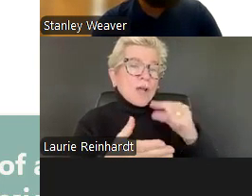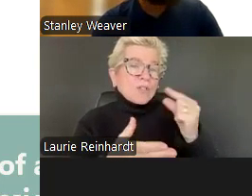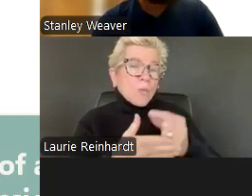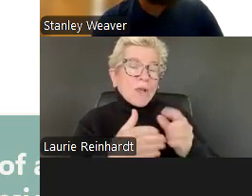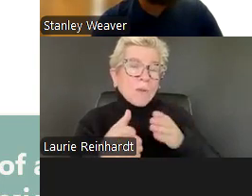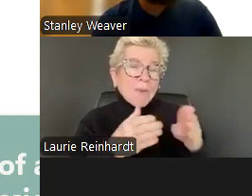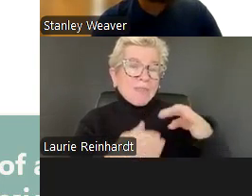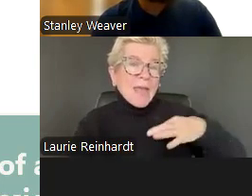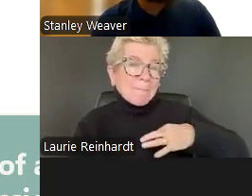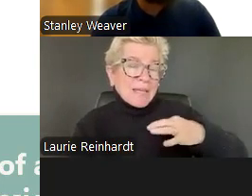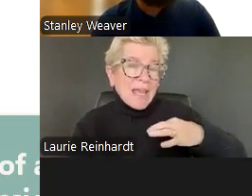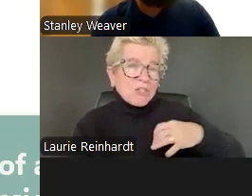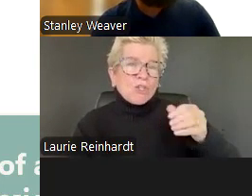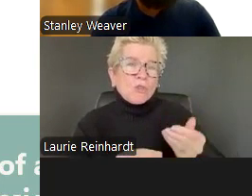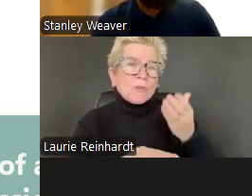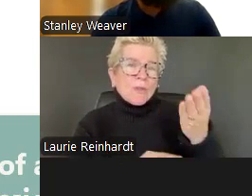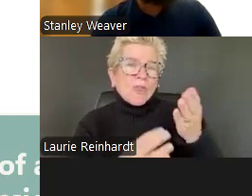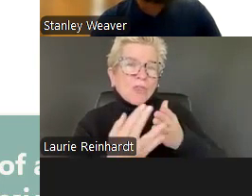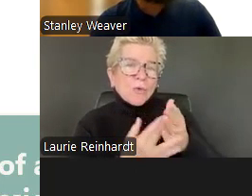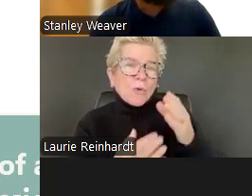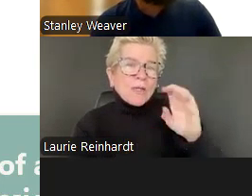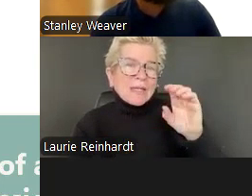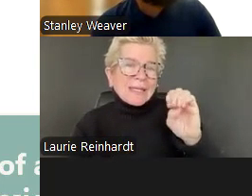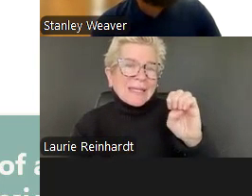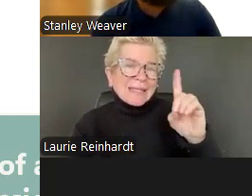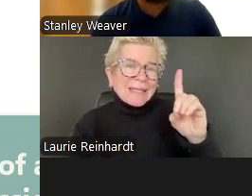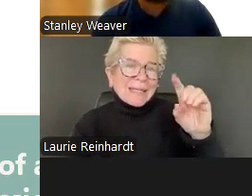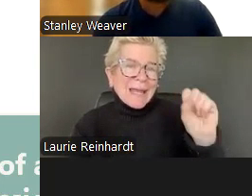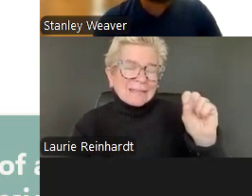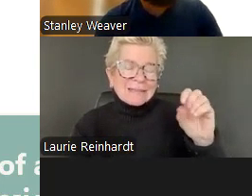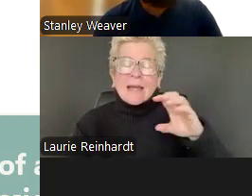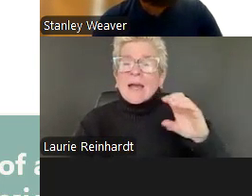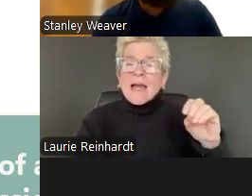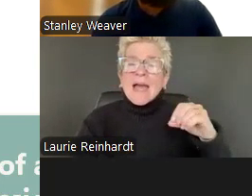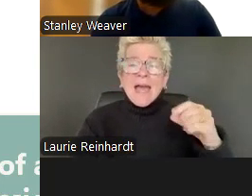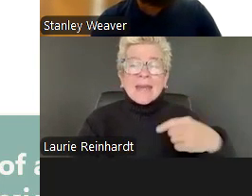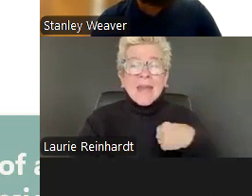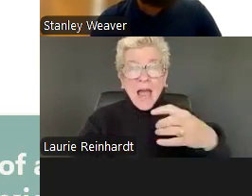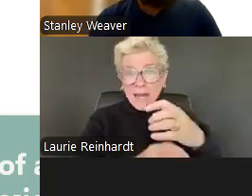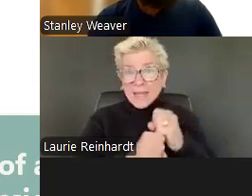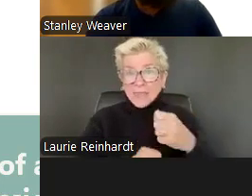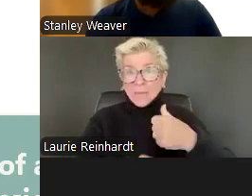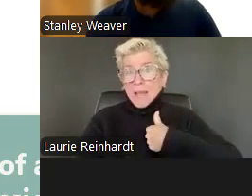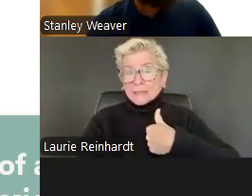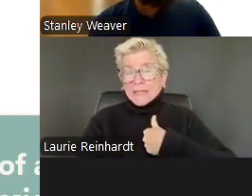all submitted through EDS um and do come um directly to myself for approval and the